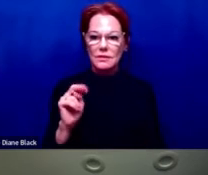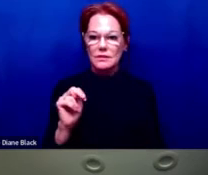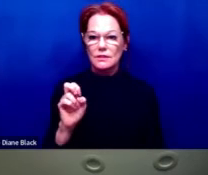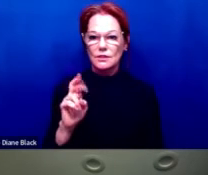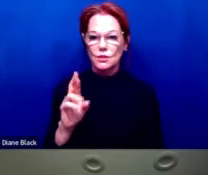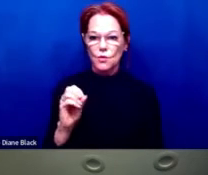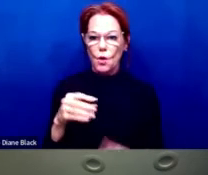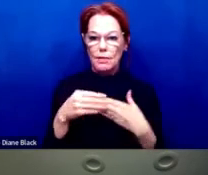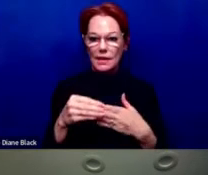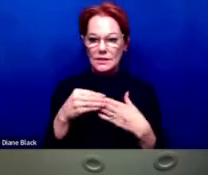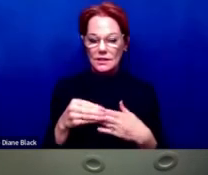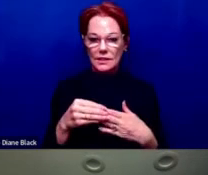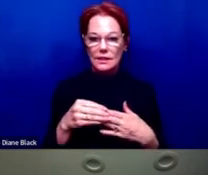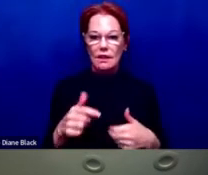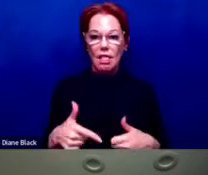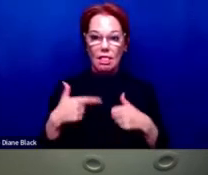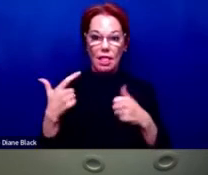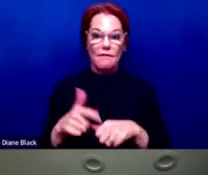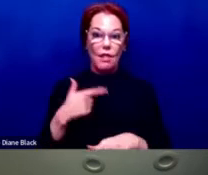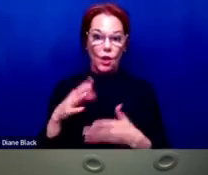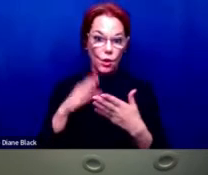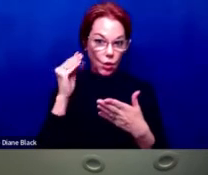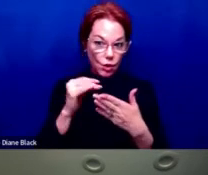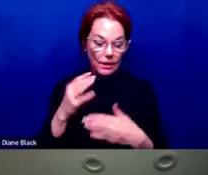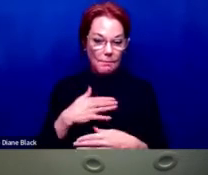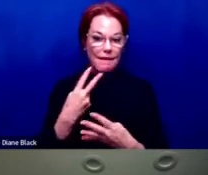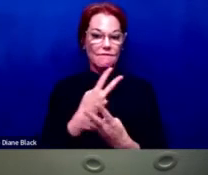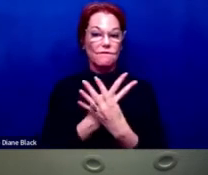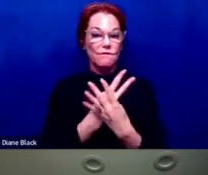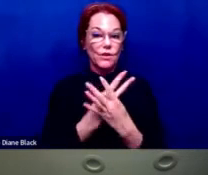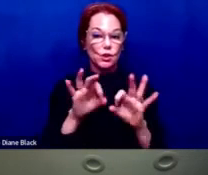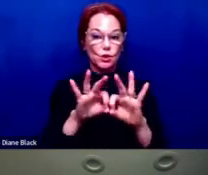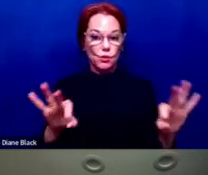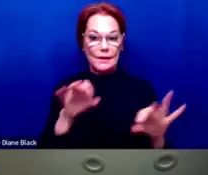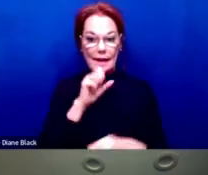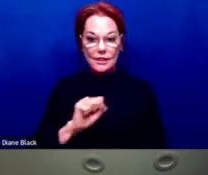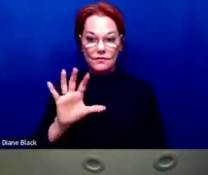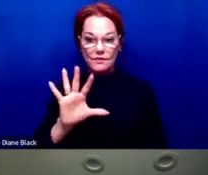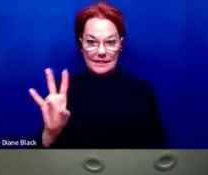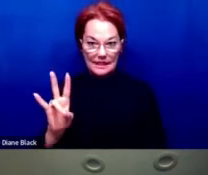learning. I got my first master's degree when I was 57 after my brain injury, and I